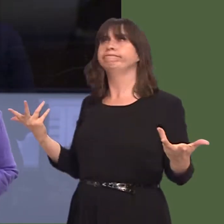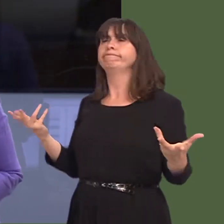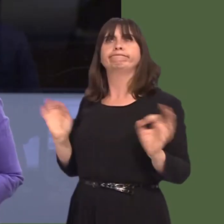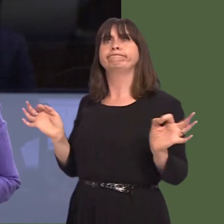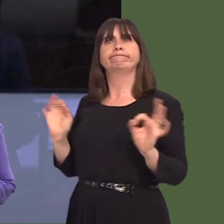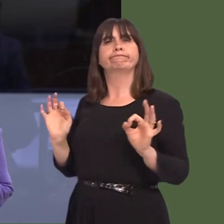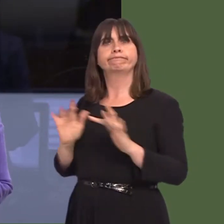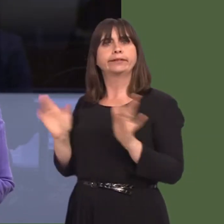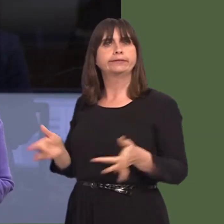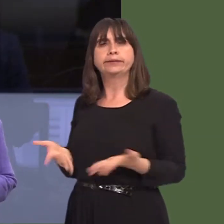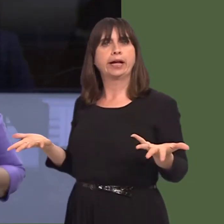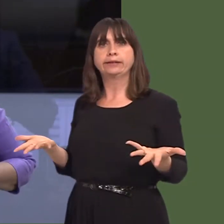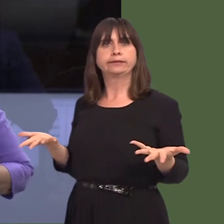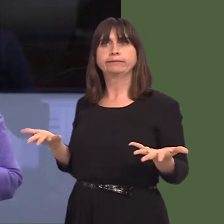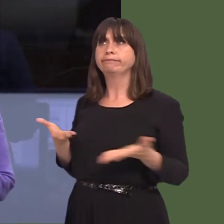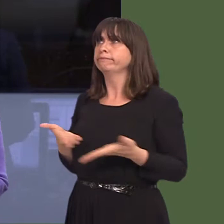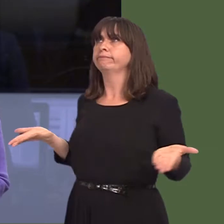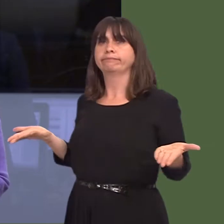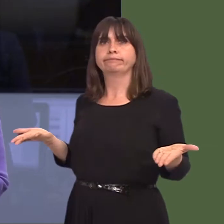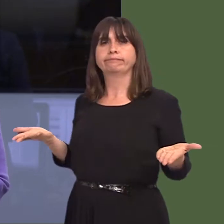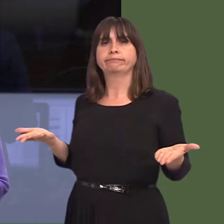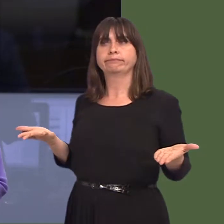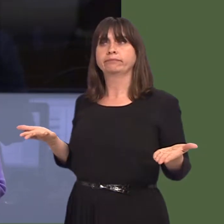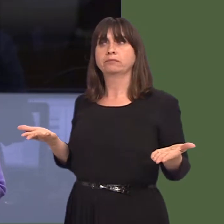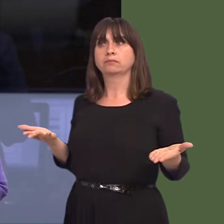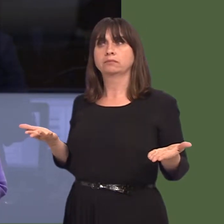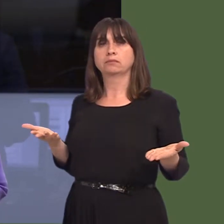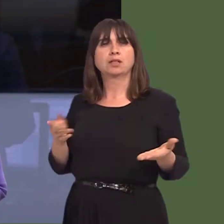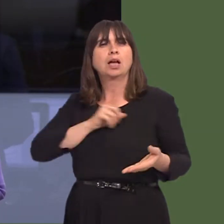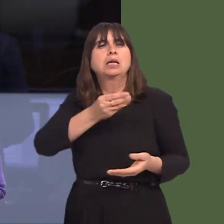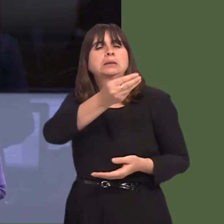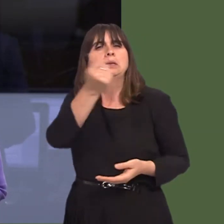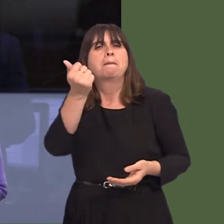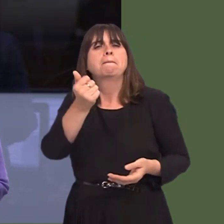Now, when they cannot access the internet for services that are only available online,